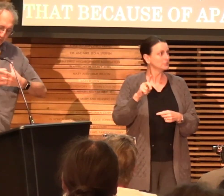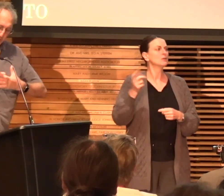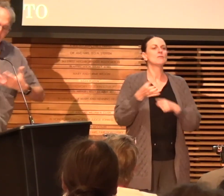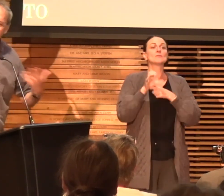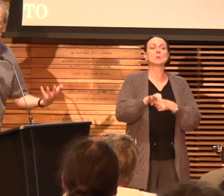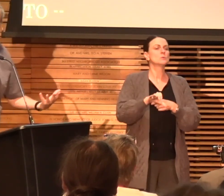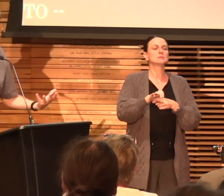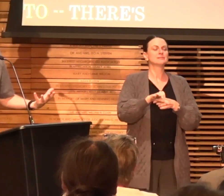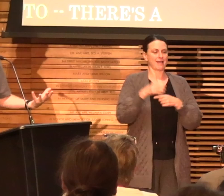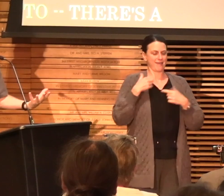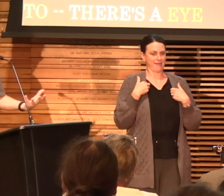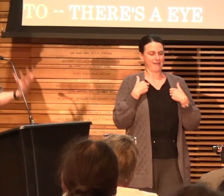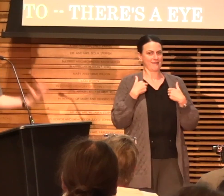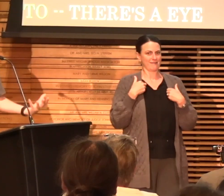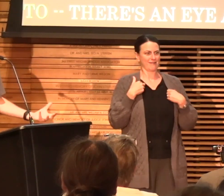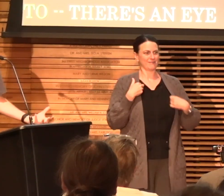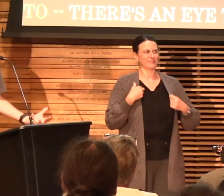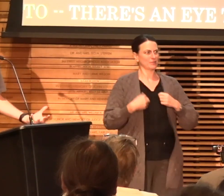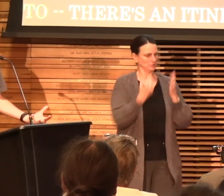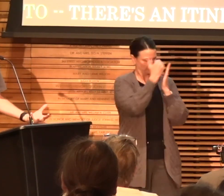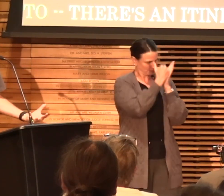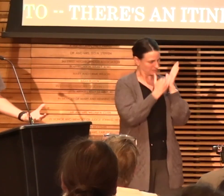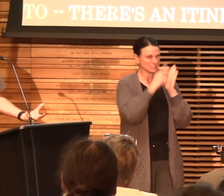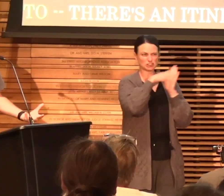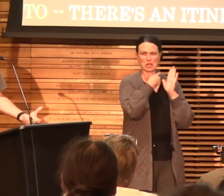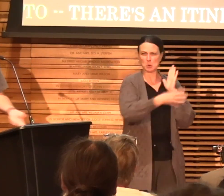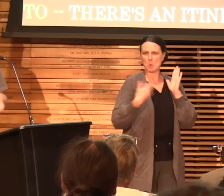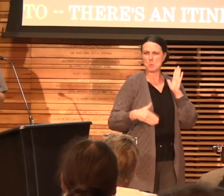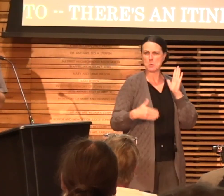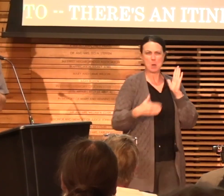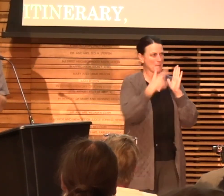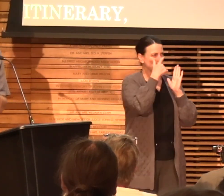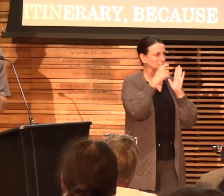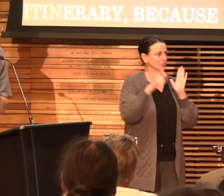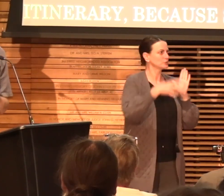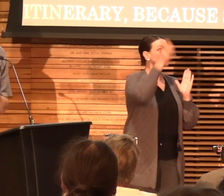there's an itinerary, this massive itinerary, because she has to speak separately